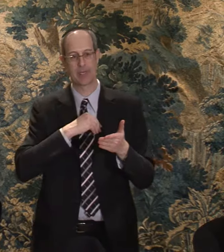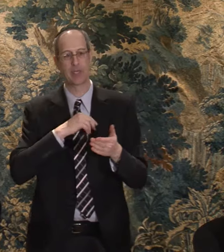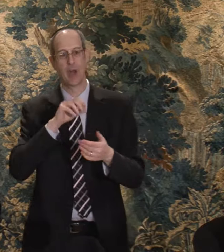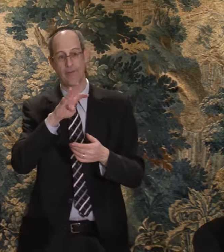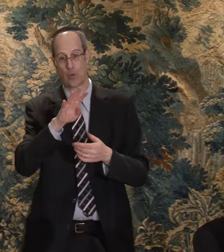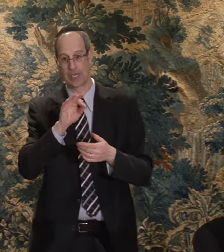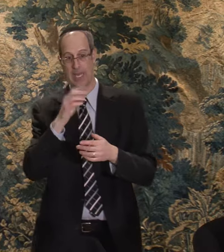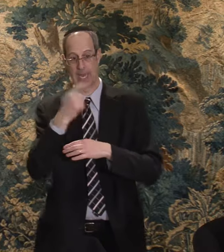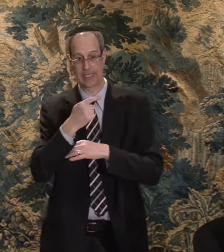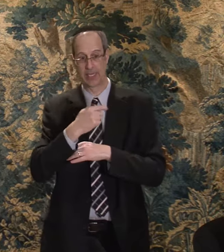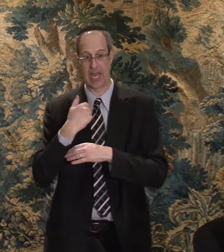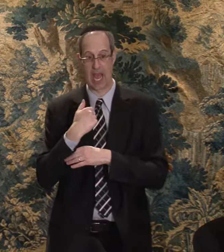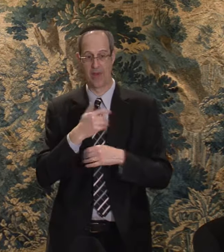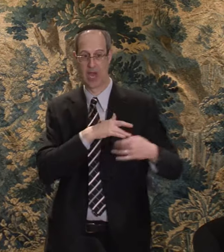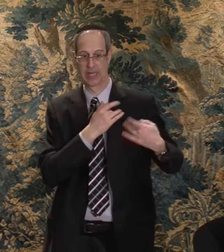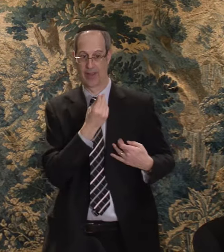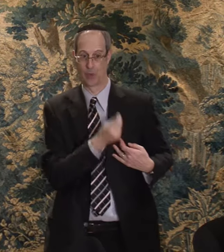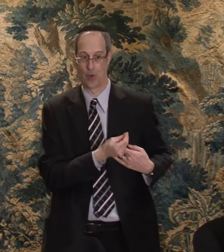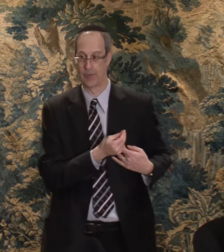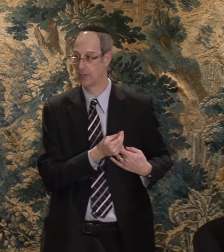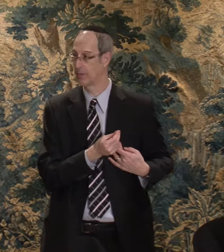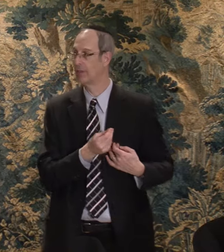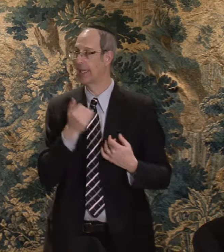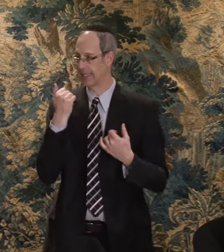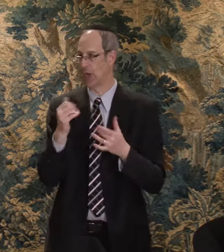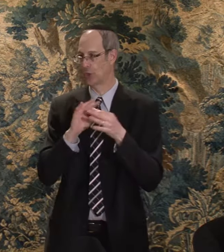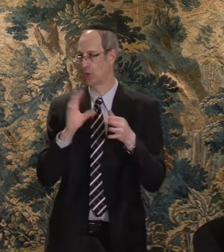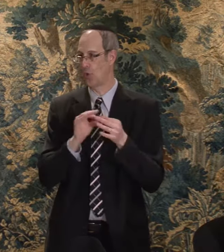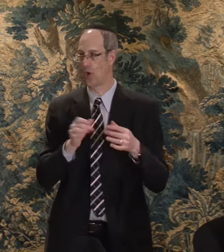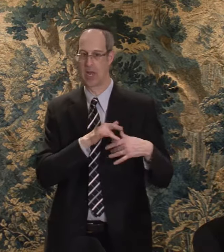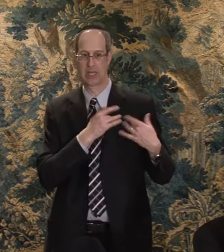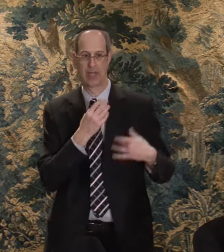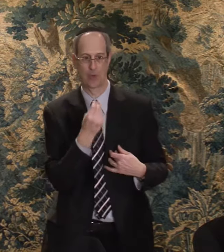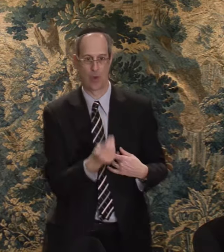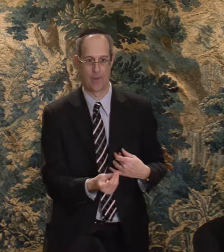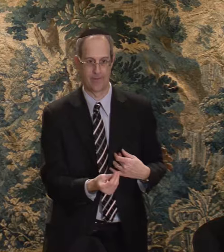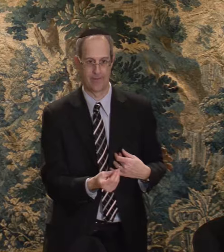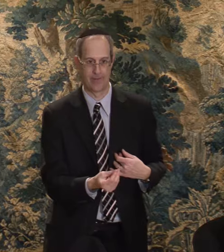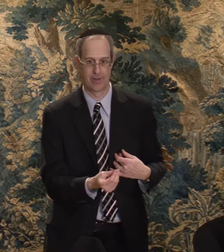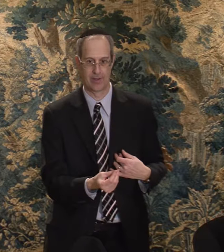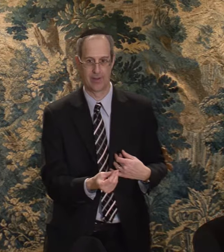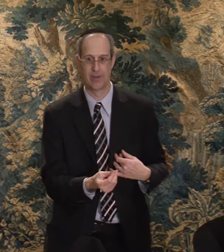to have a lifetime when he left I've listened to this have nothing to think